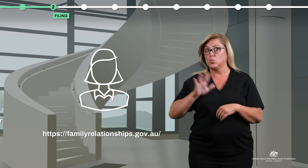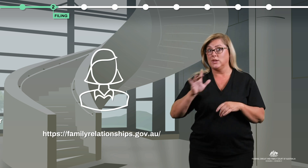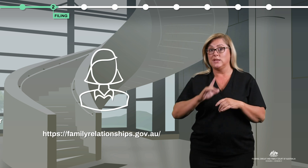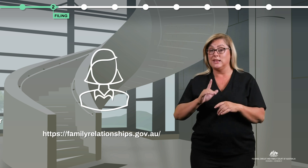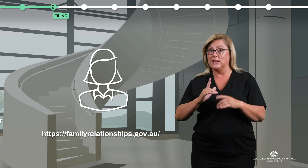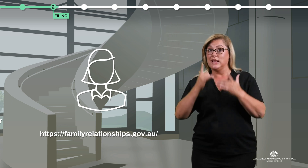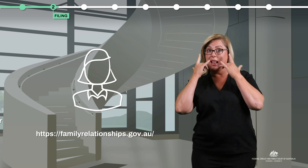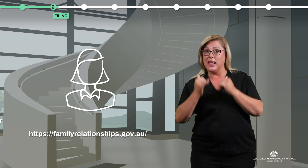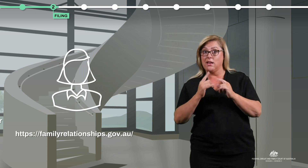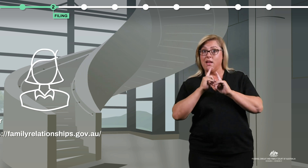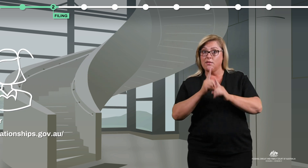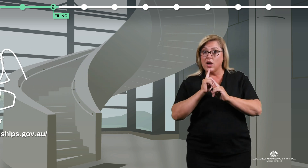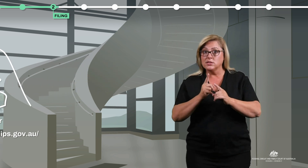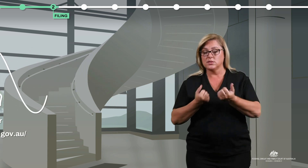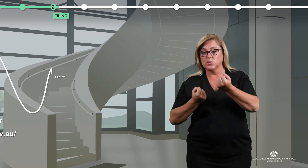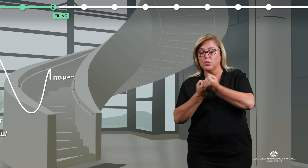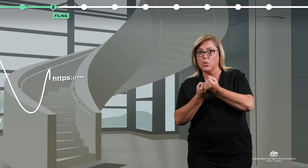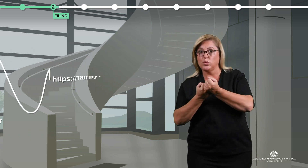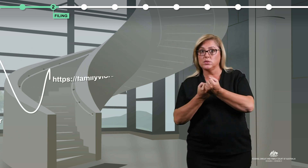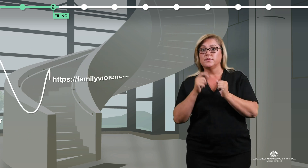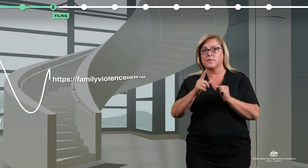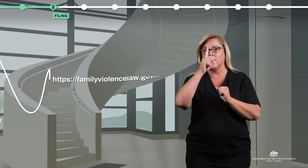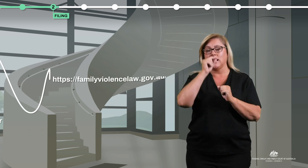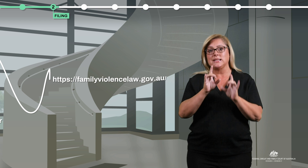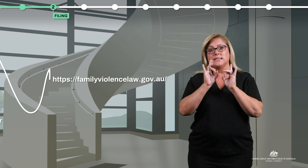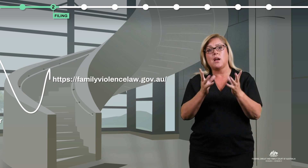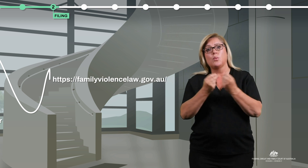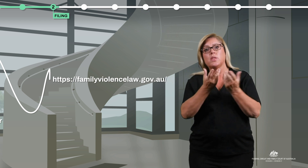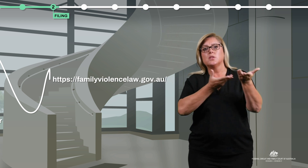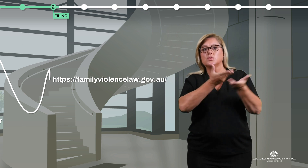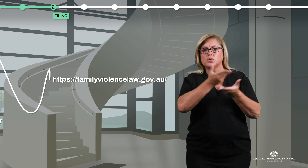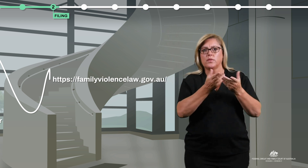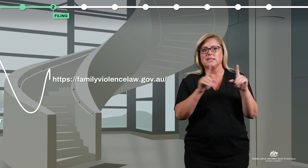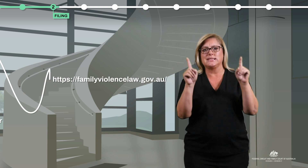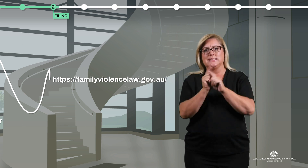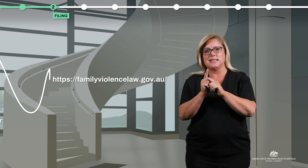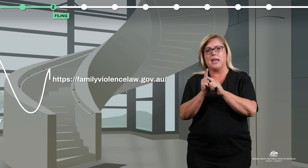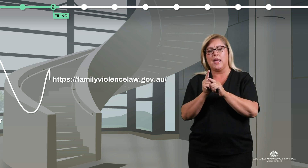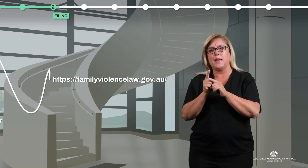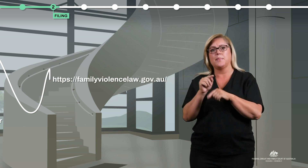You will need legal advice and support. You can begin with services such as these